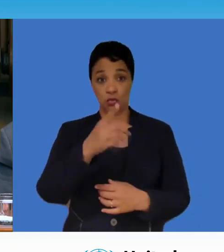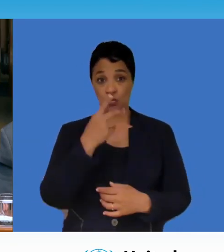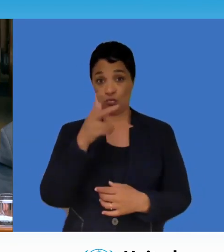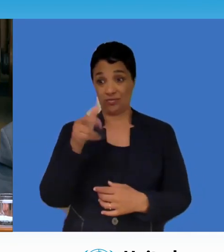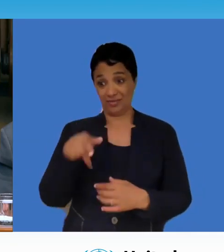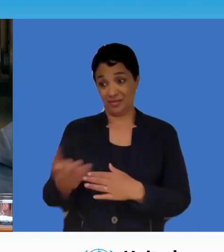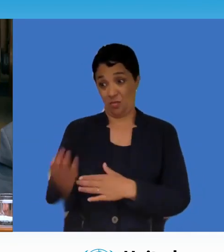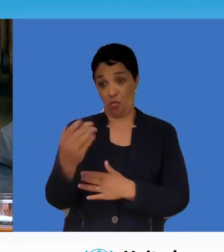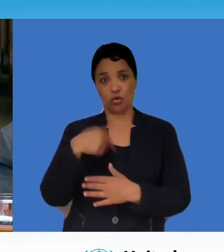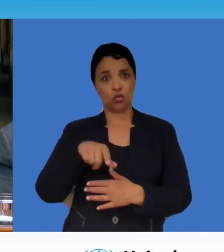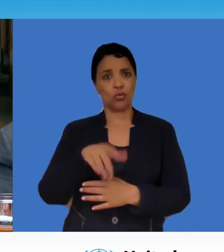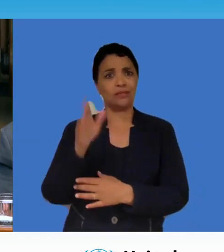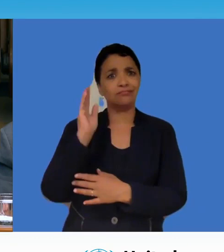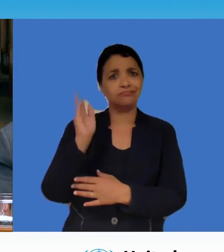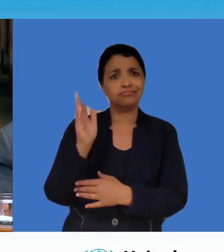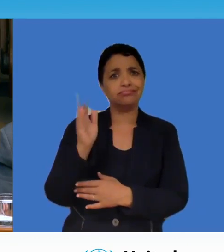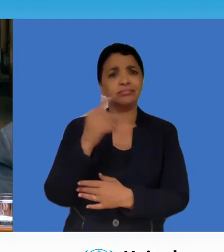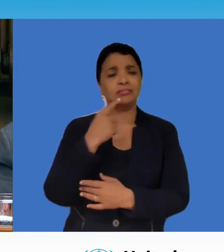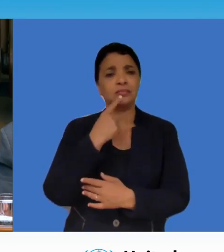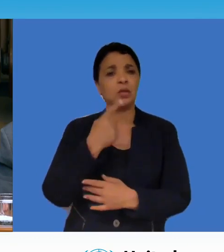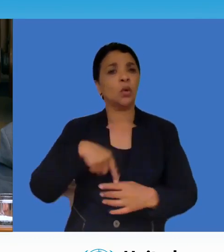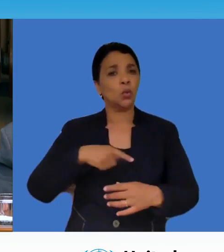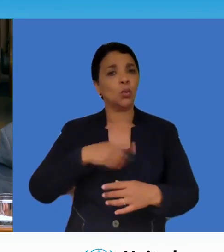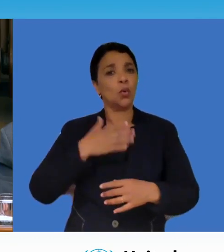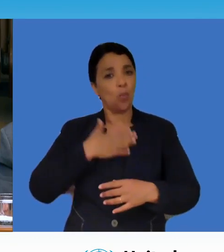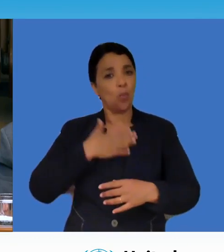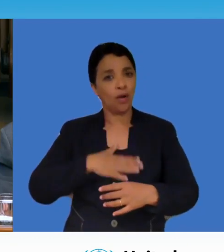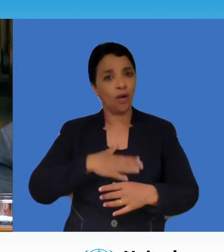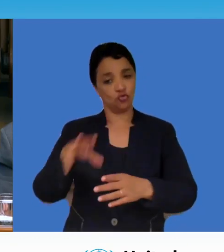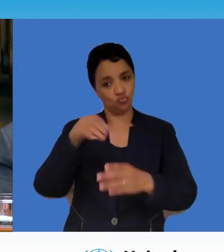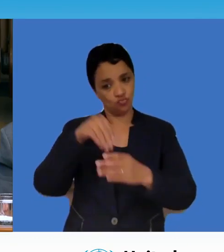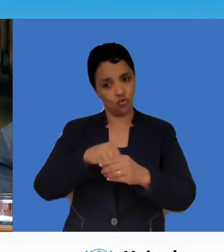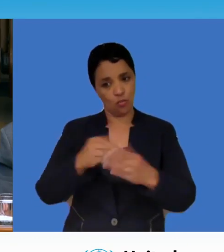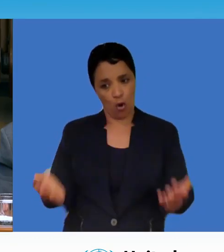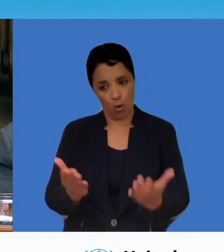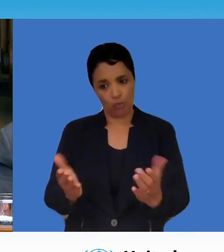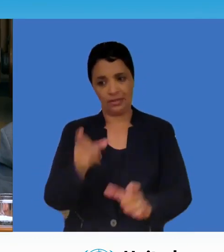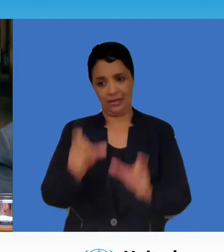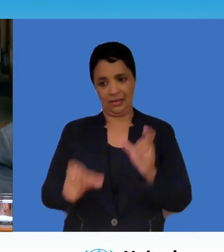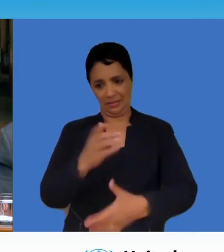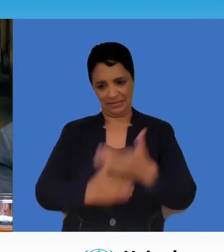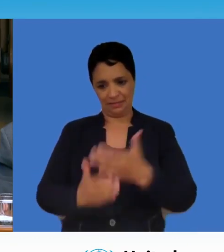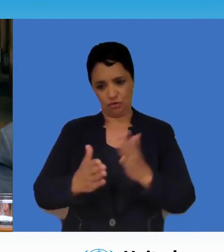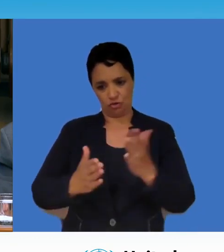heard um our interventions this morning in terms of what we do to promote uh the rights of persons